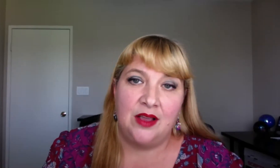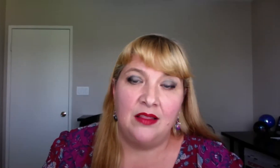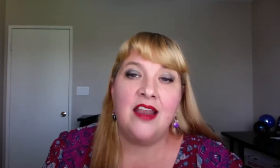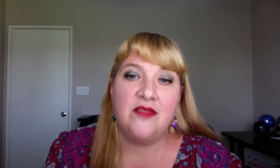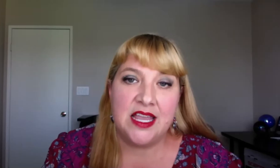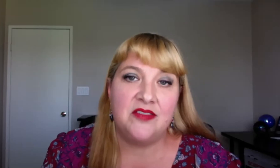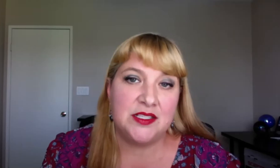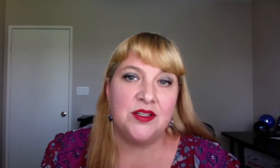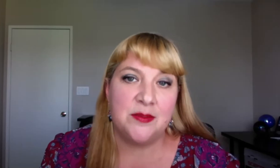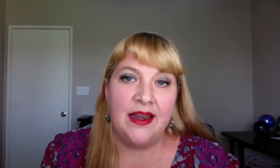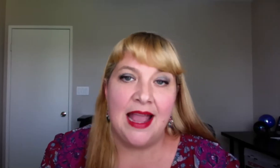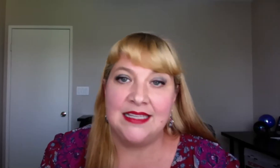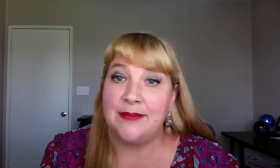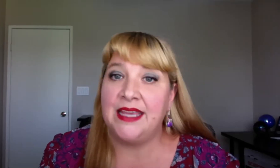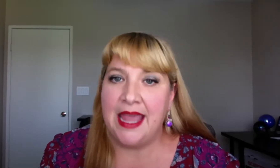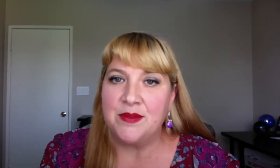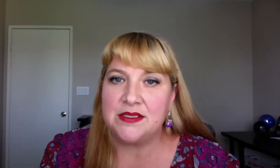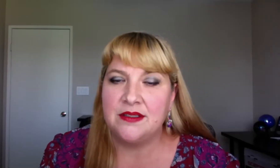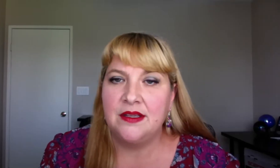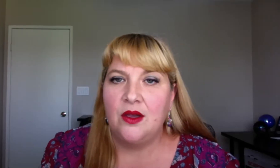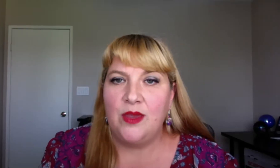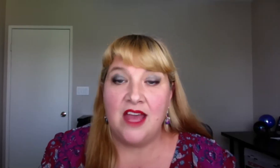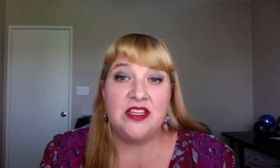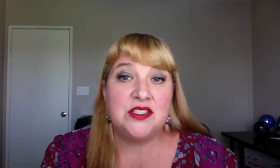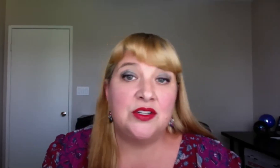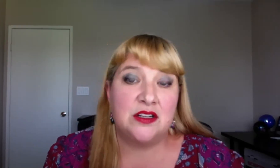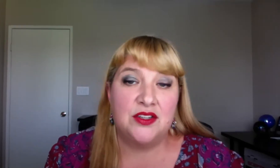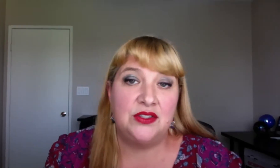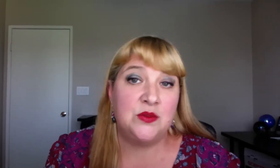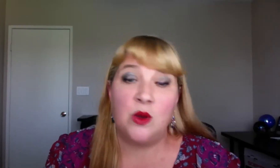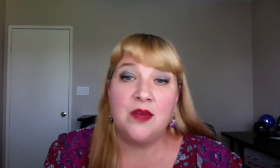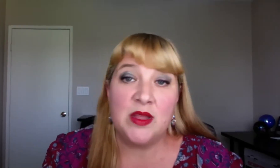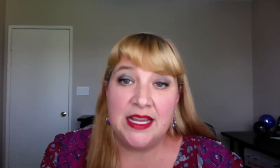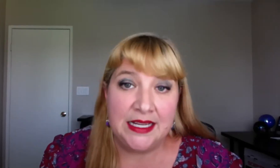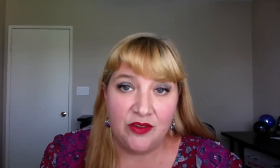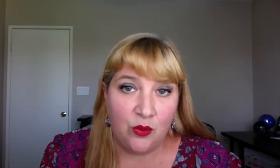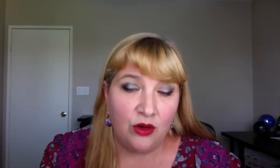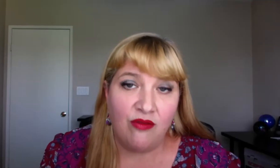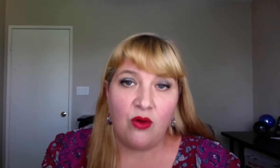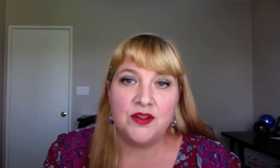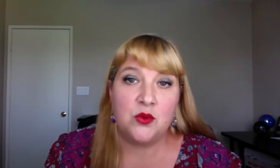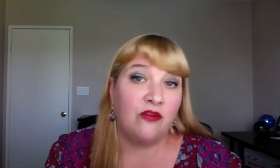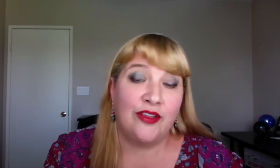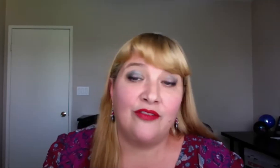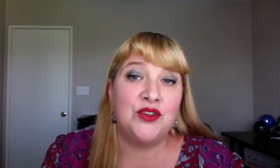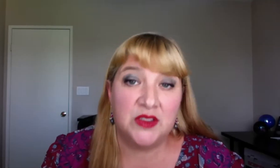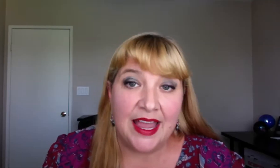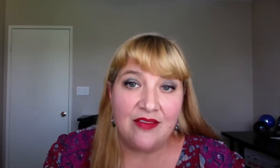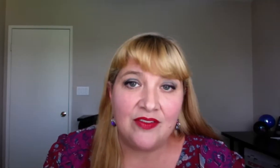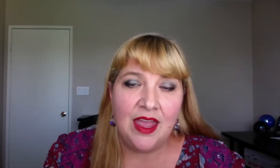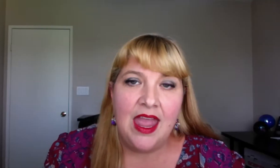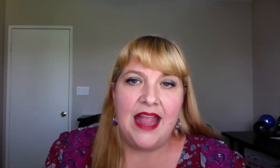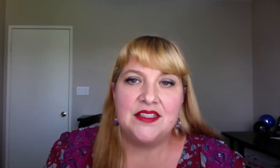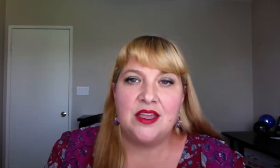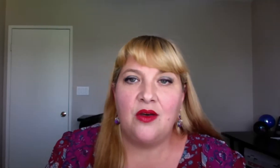Renee Marshall: A lot of us have concerns about academic gaps. We have concerns that our students won't get what they need for the workforce, or for their future life and so